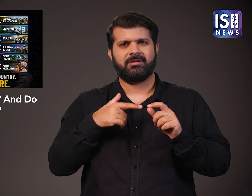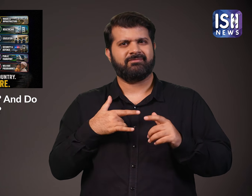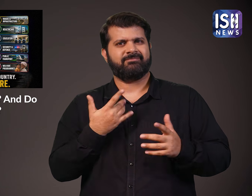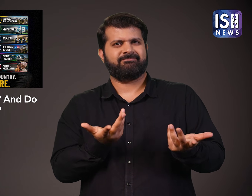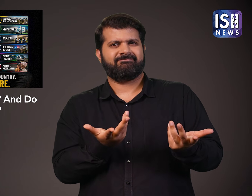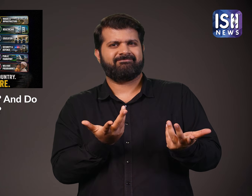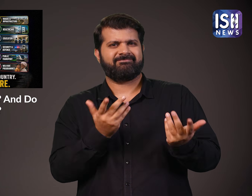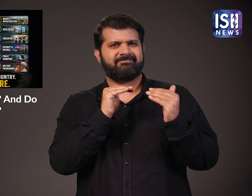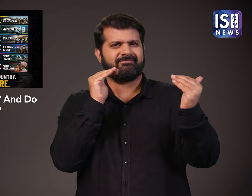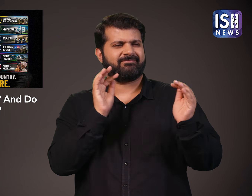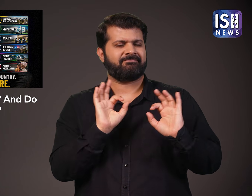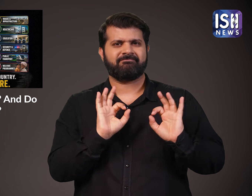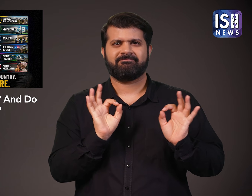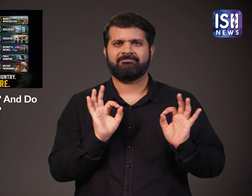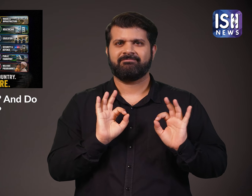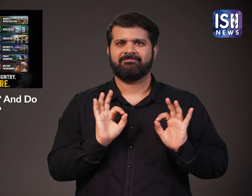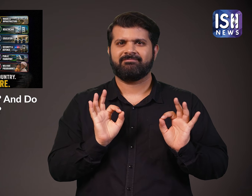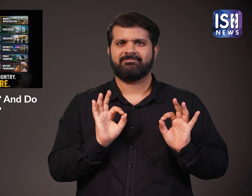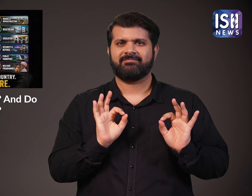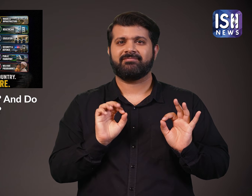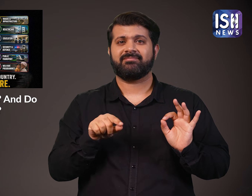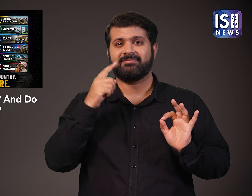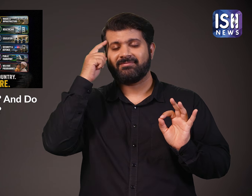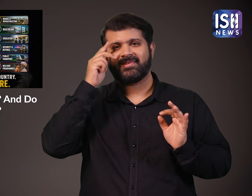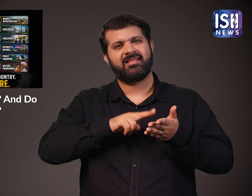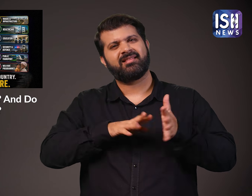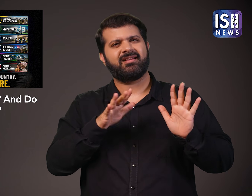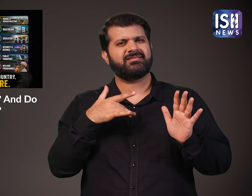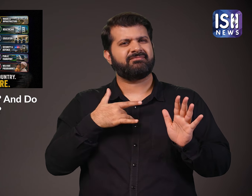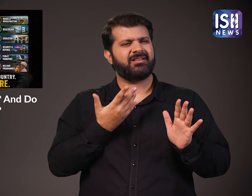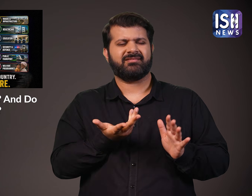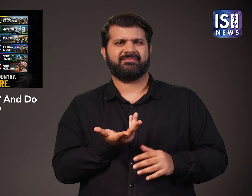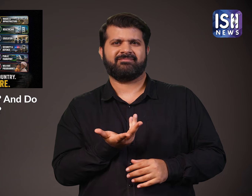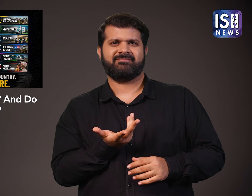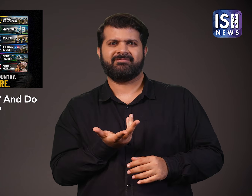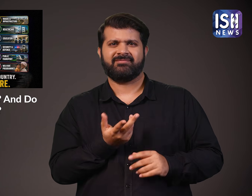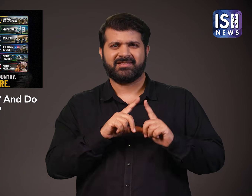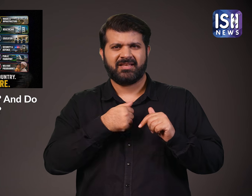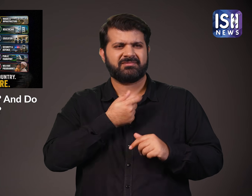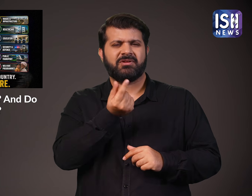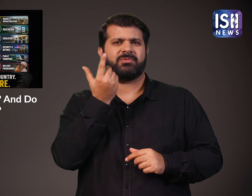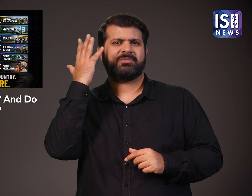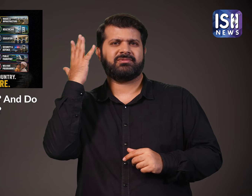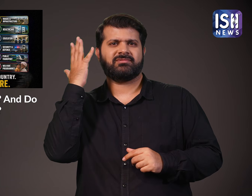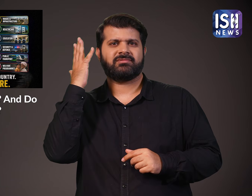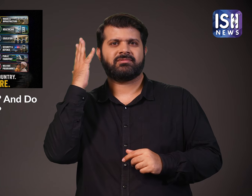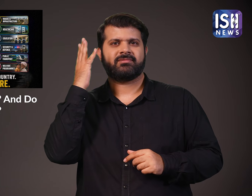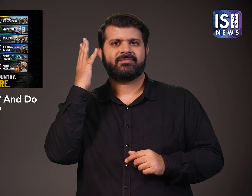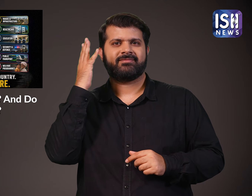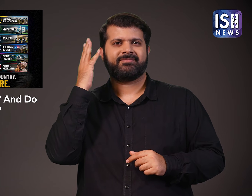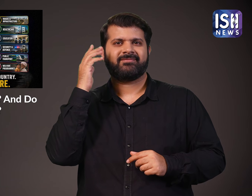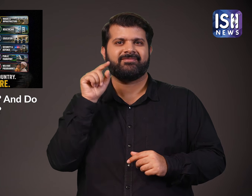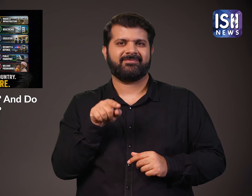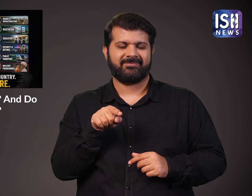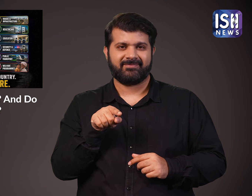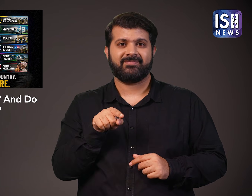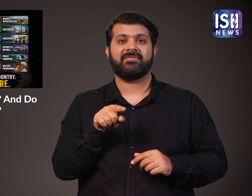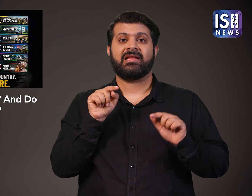As a result, many people feel that their hard-earned tax money is being wasted and begin to question the value of paying taxes.